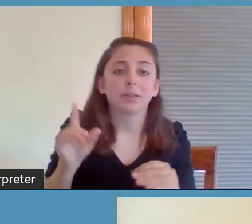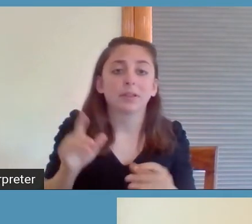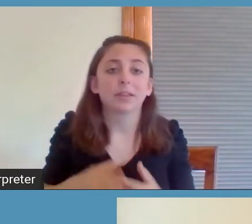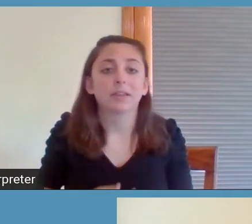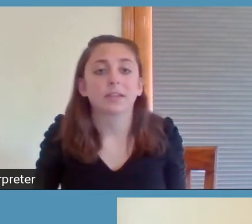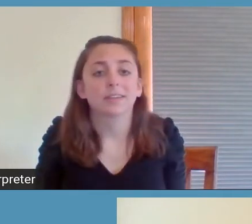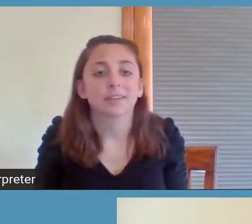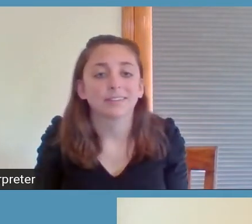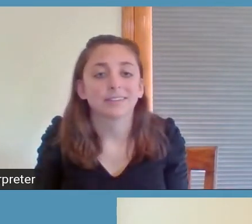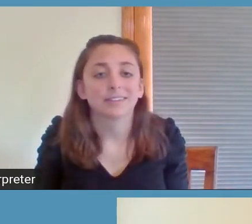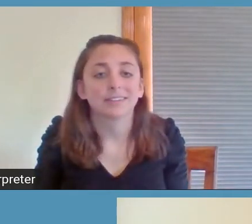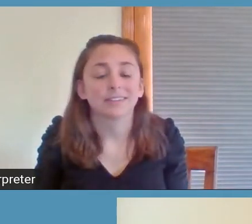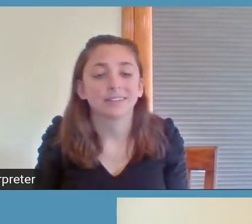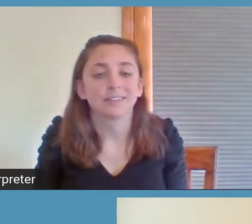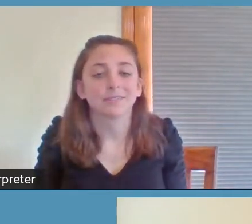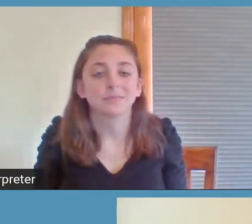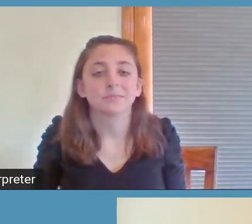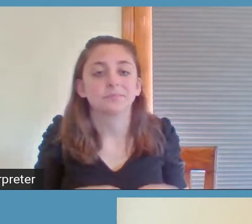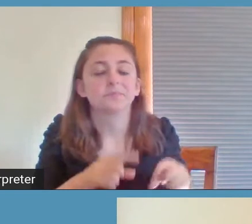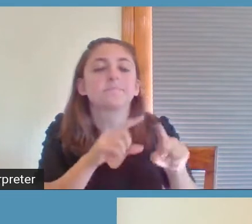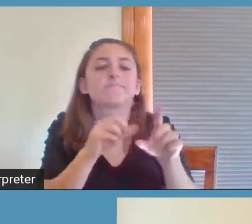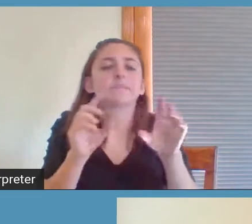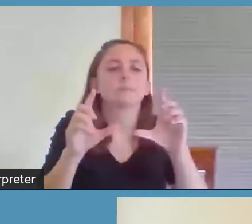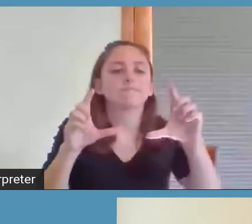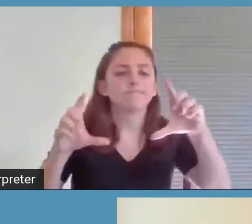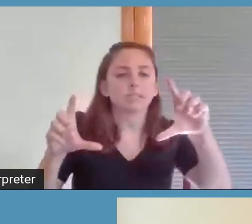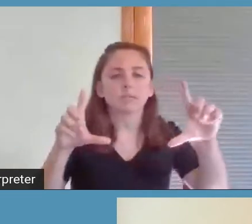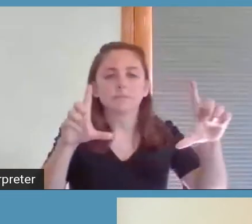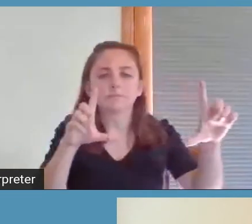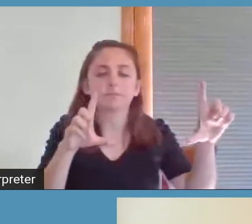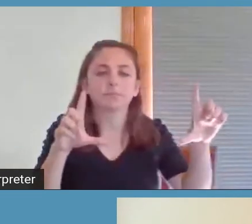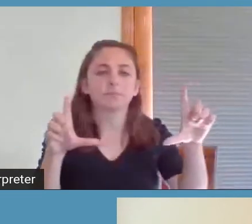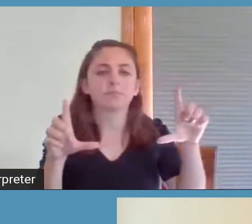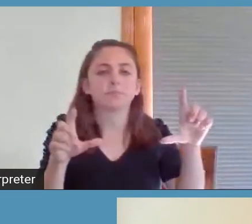positioned this way in front of the painting uh you know this these are all issues that had to be